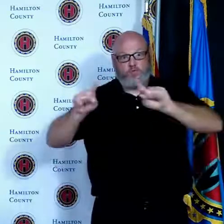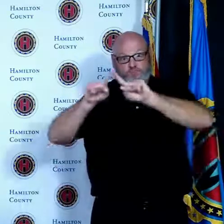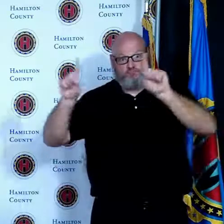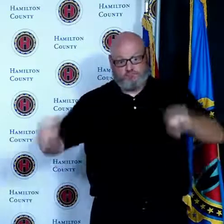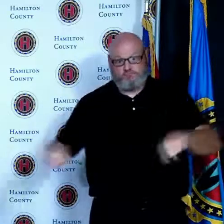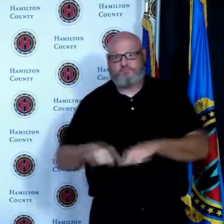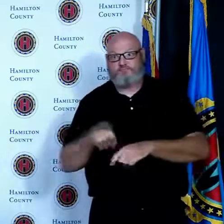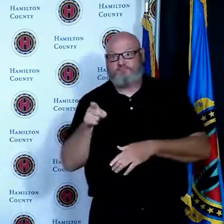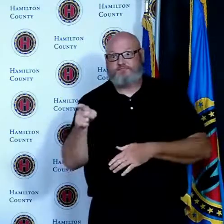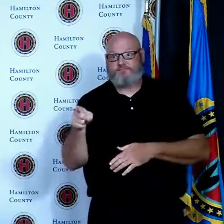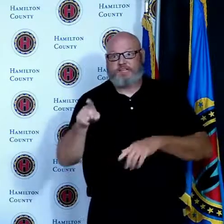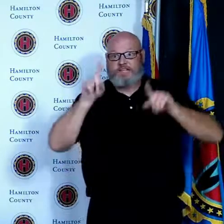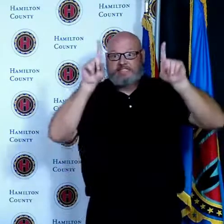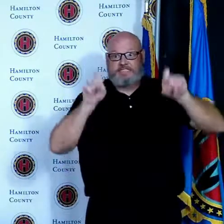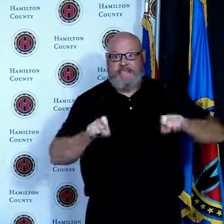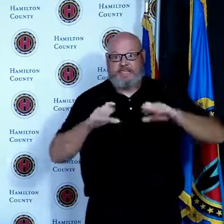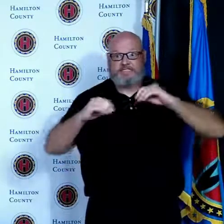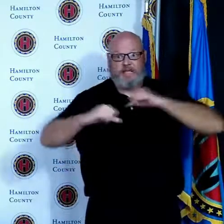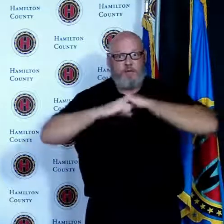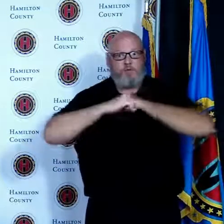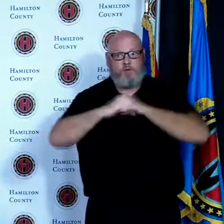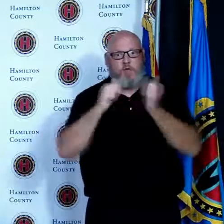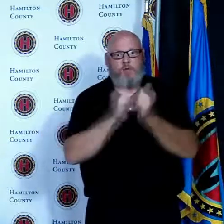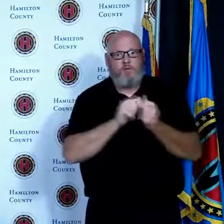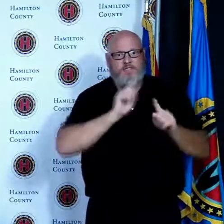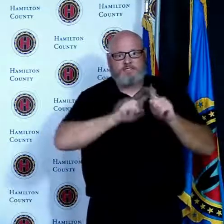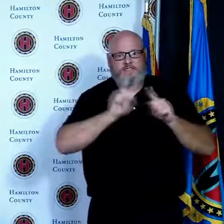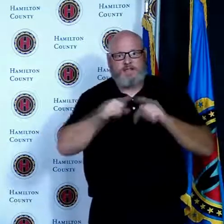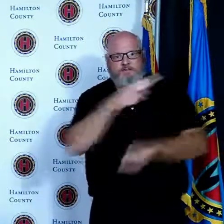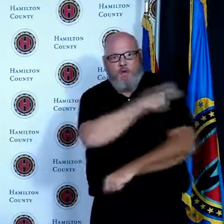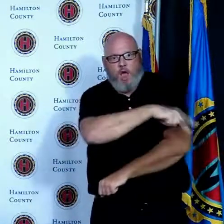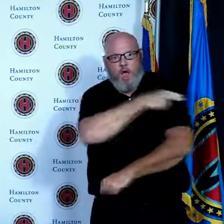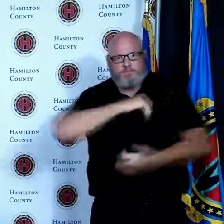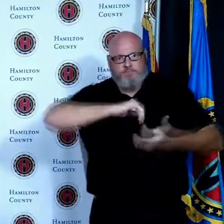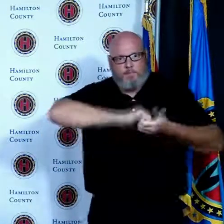amongst all those organizations that are listed there